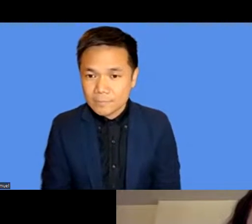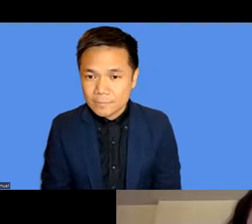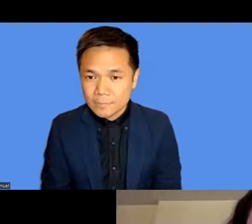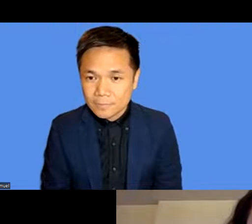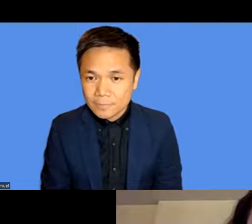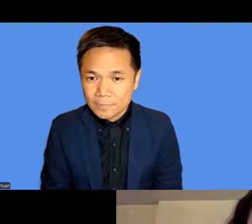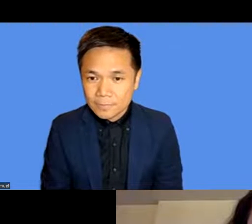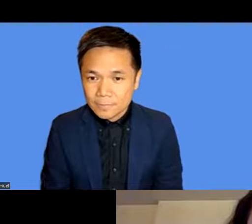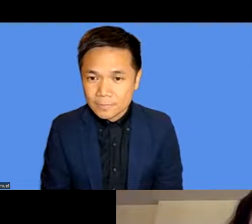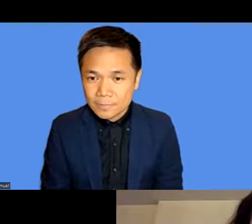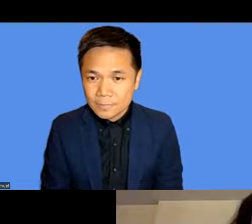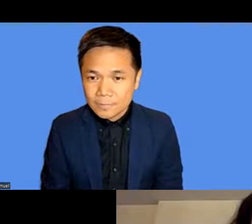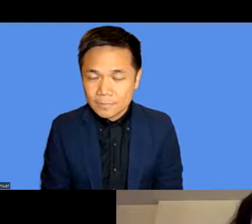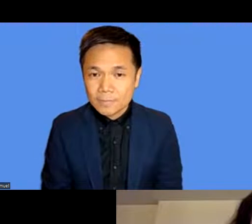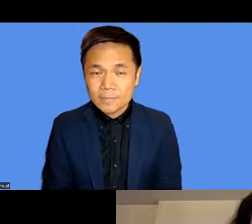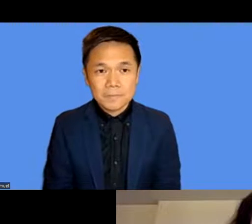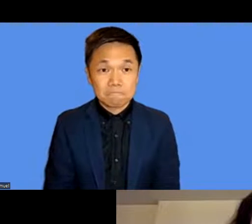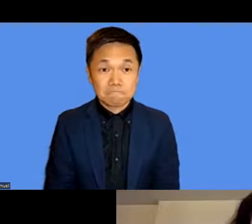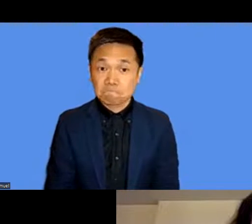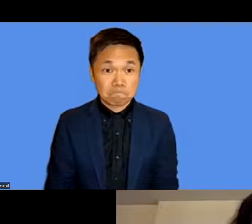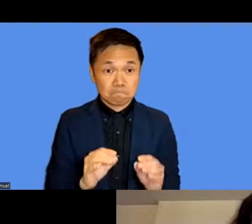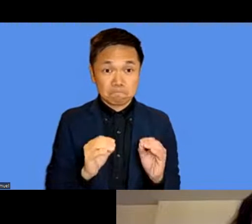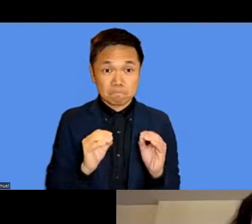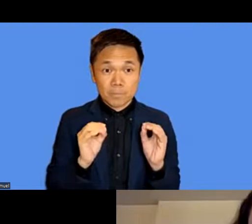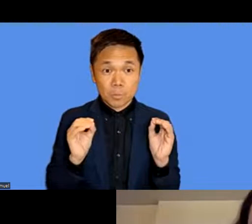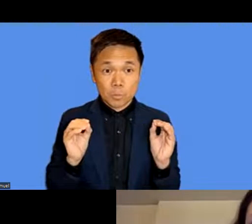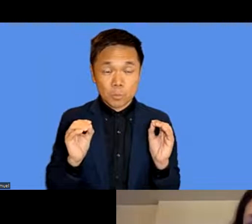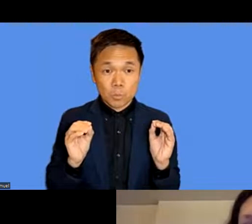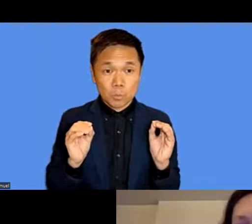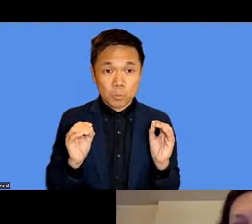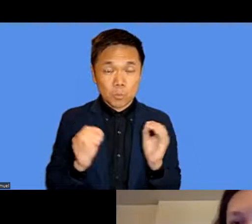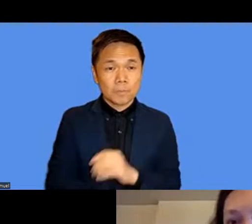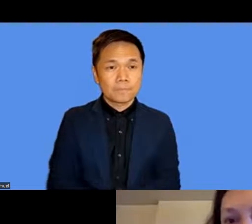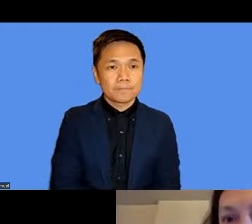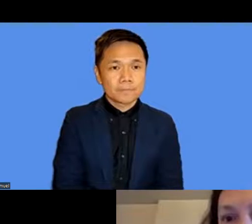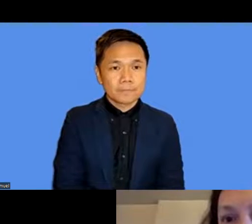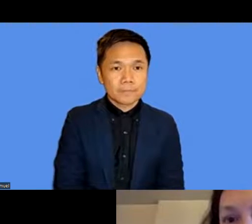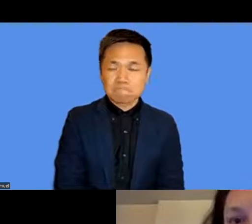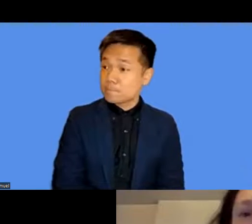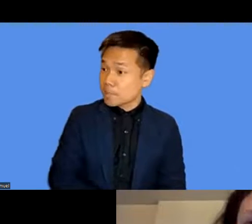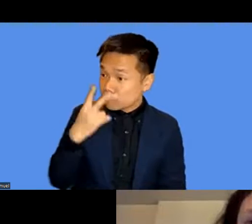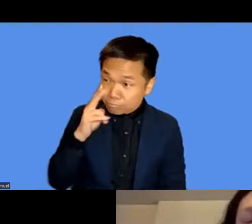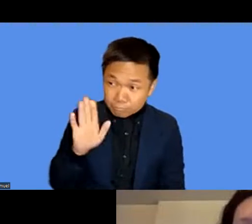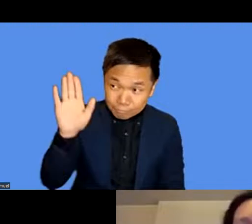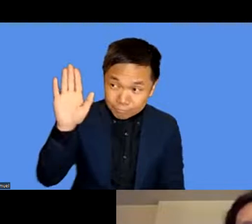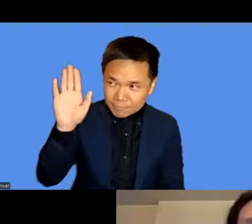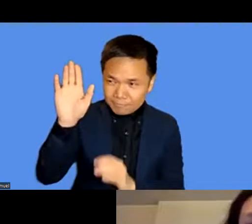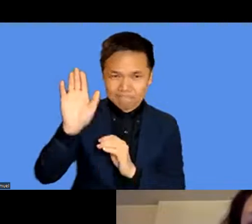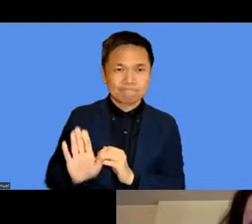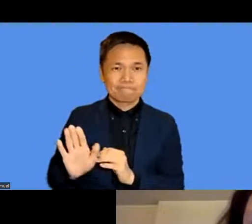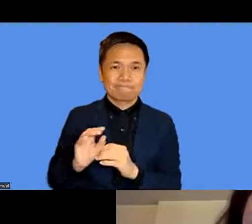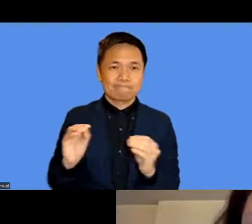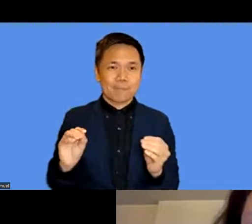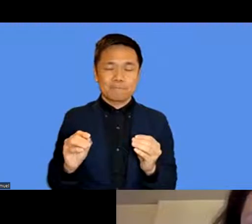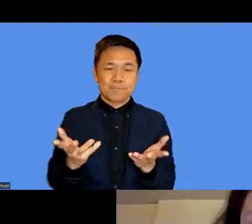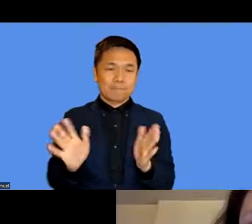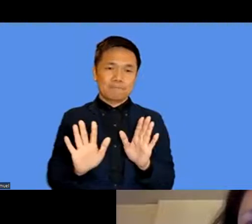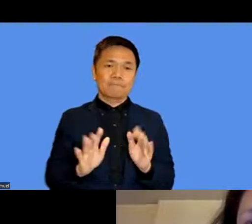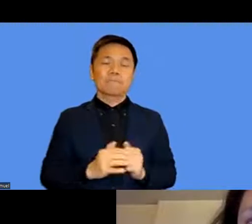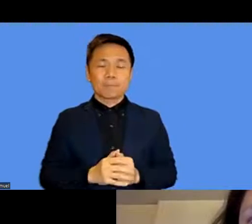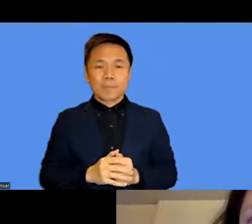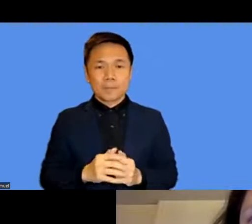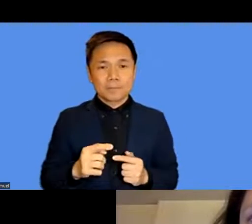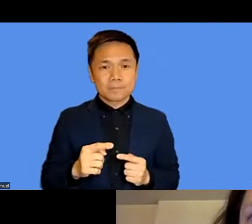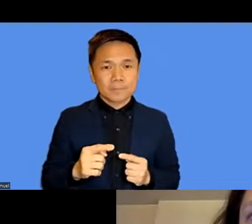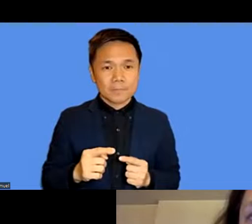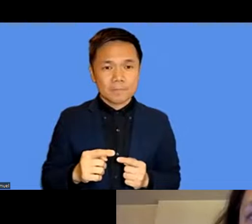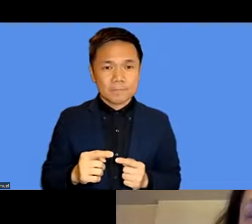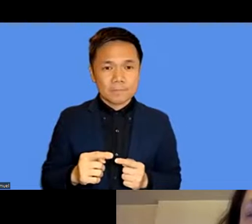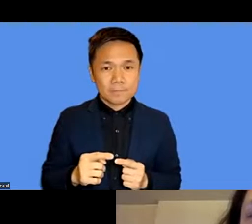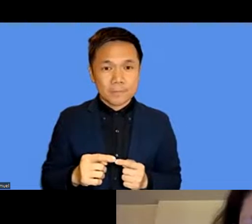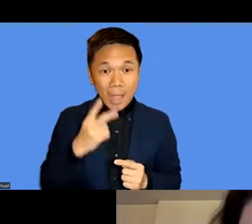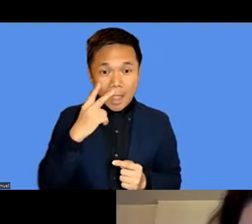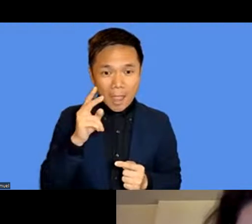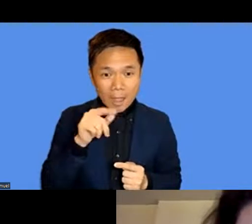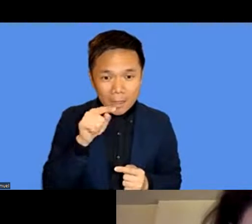I was going to just now there's a question.